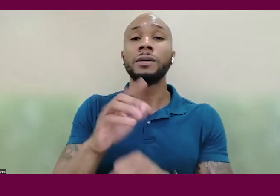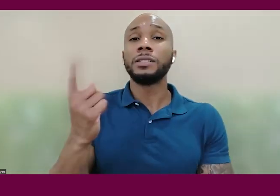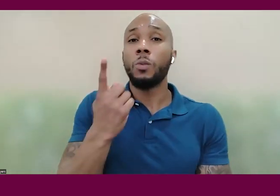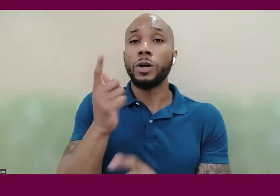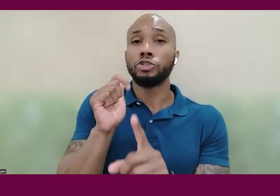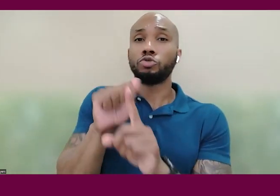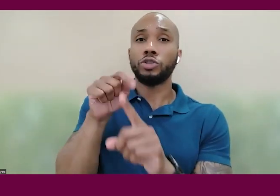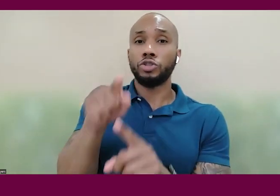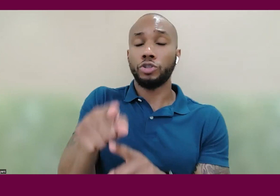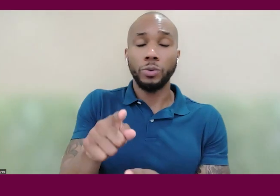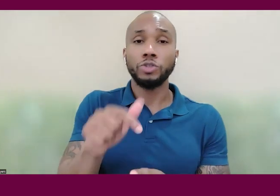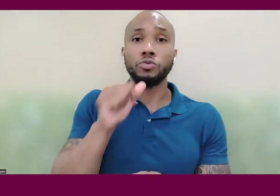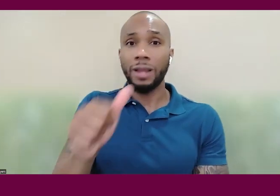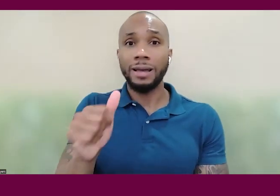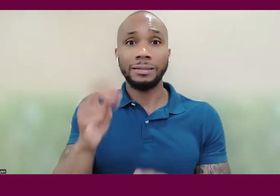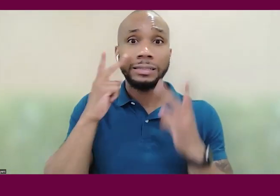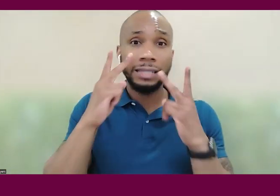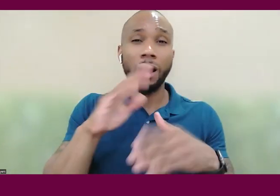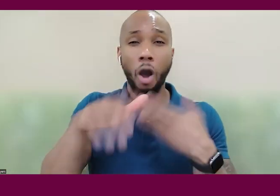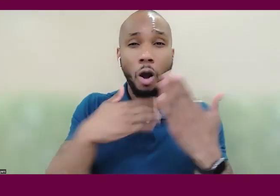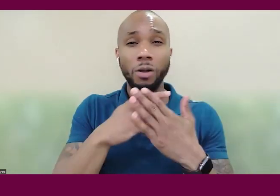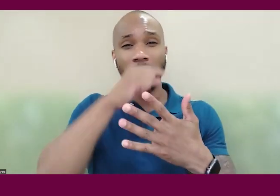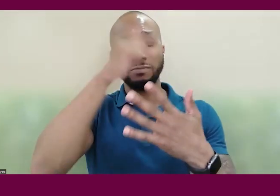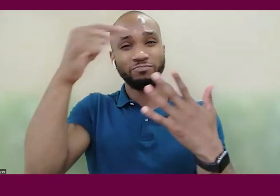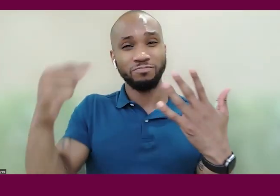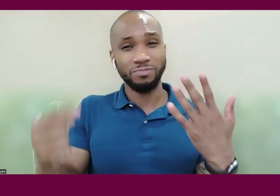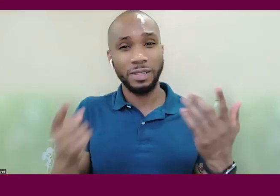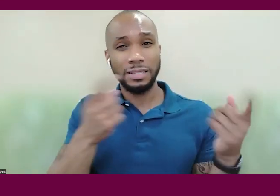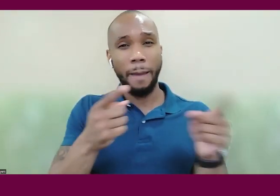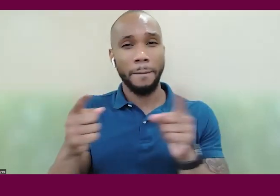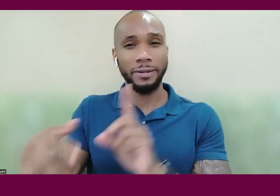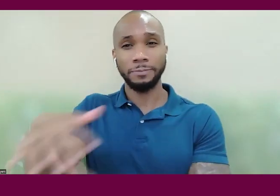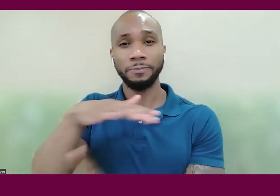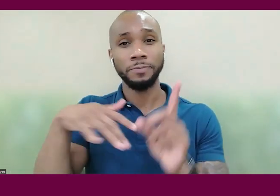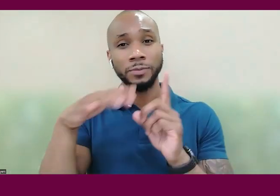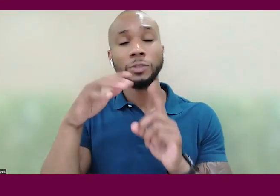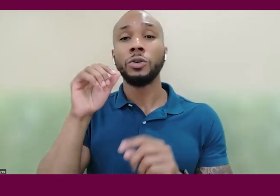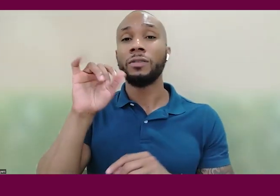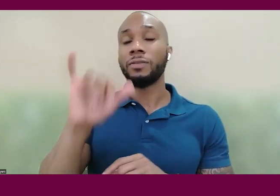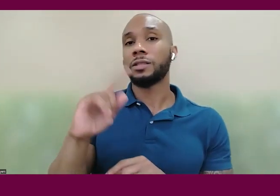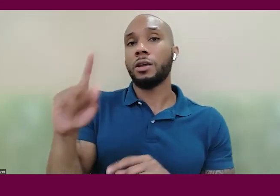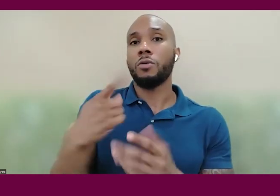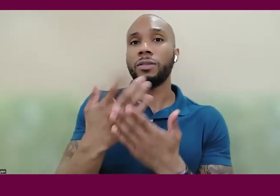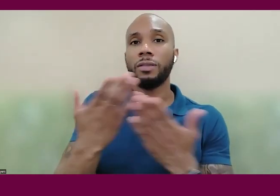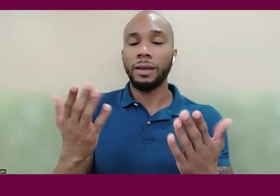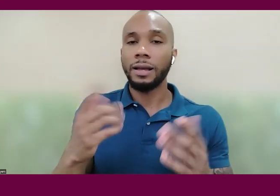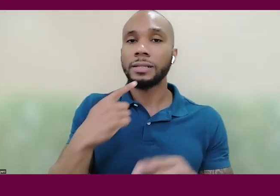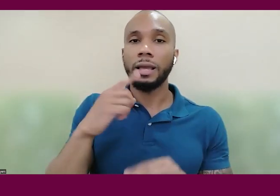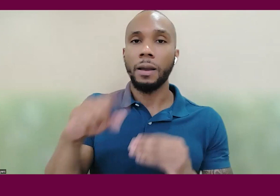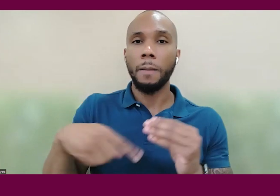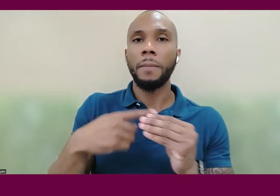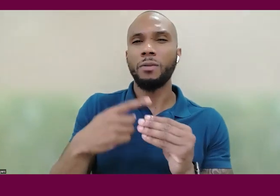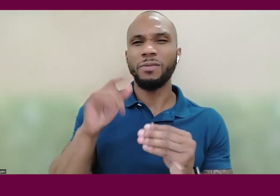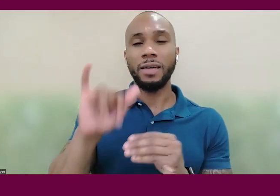Somebody tricked you into not seeing all of these other things that are going on. That's the only thing I say.